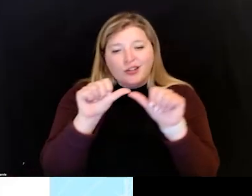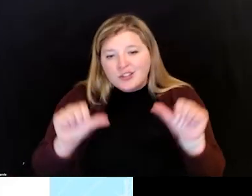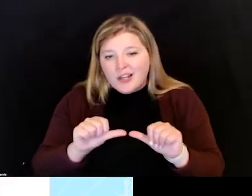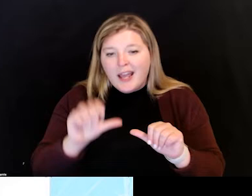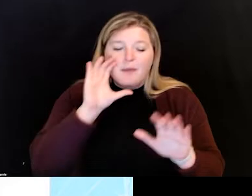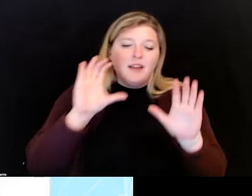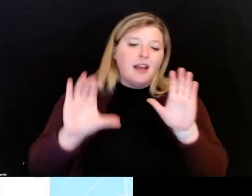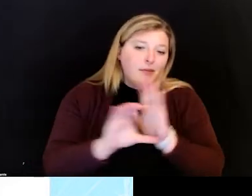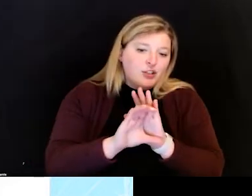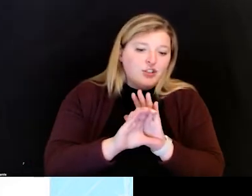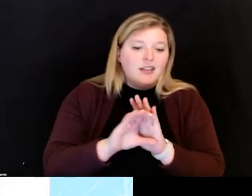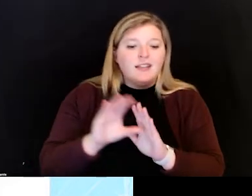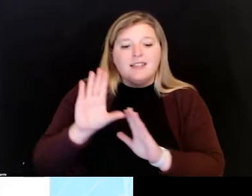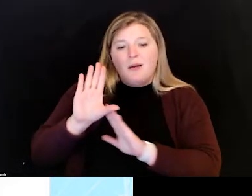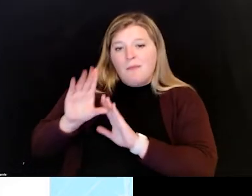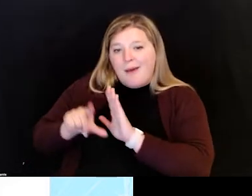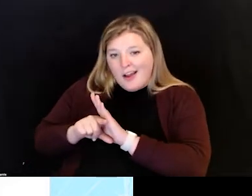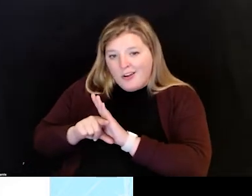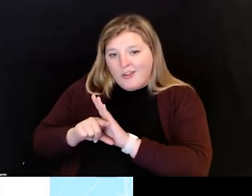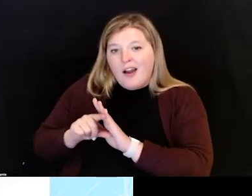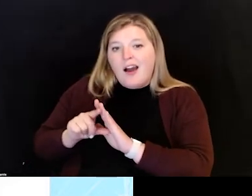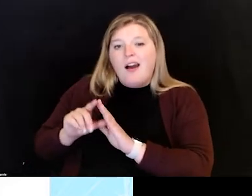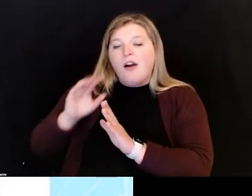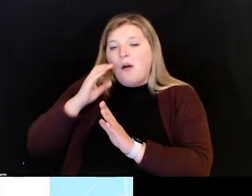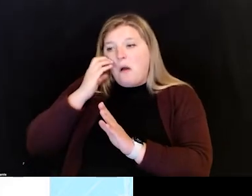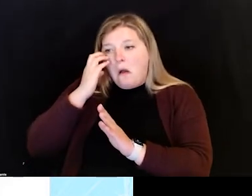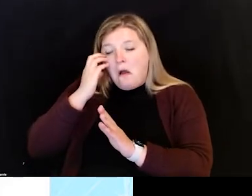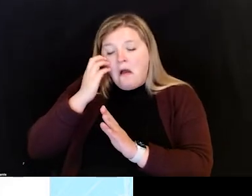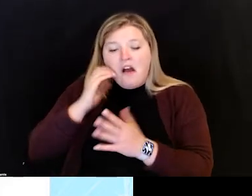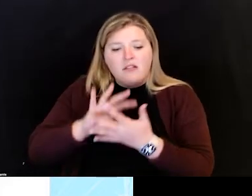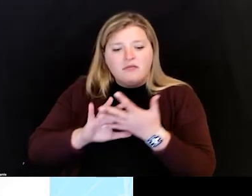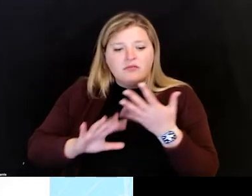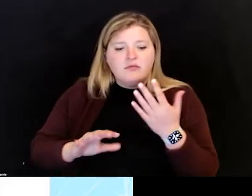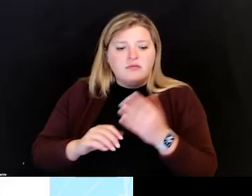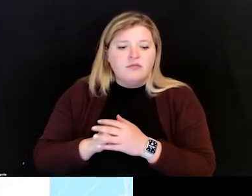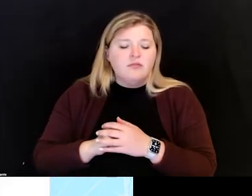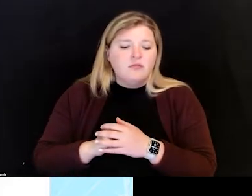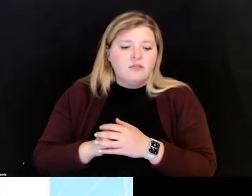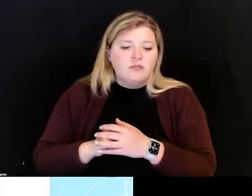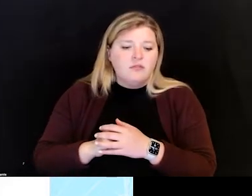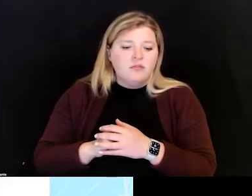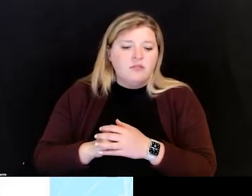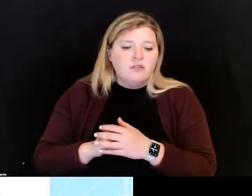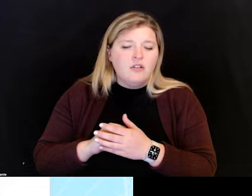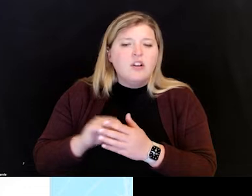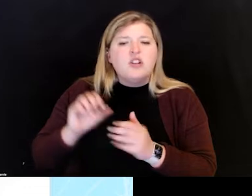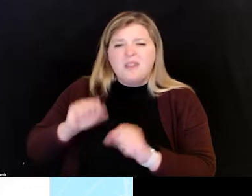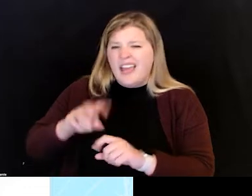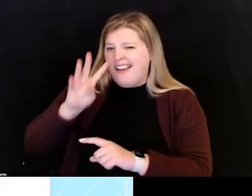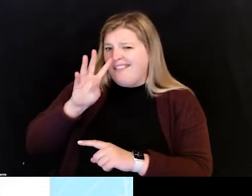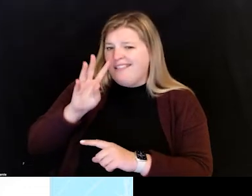for background shades, line breaks, frames, et cetera. Those can be artifacted so they're ignored by screen readers.